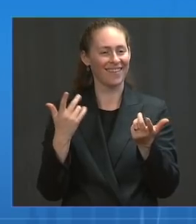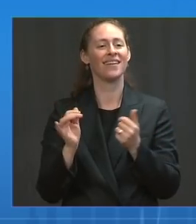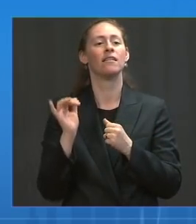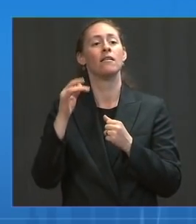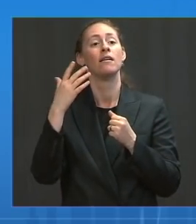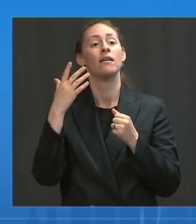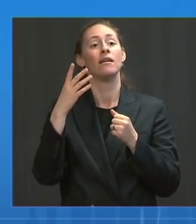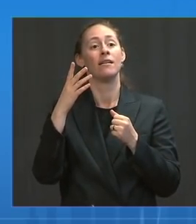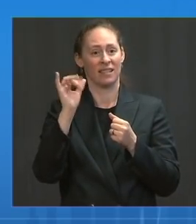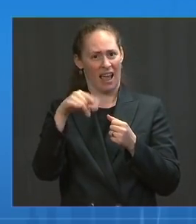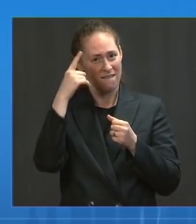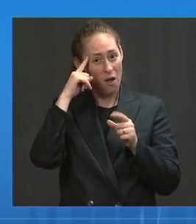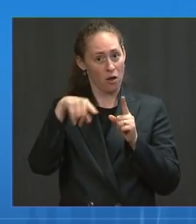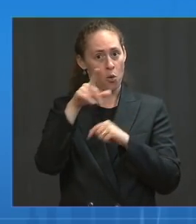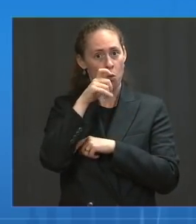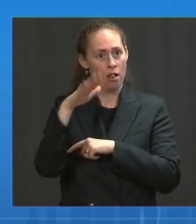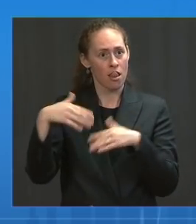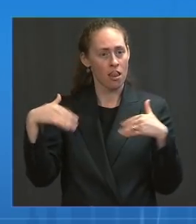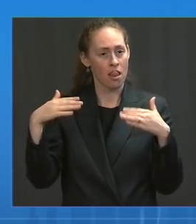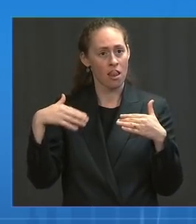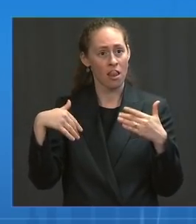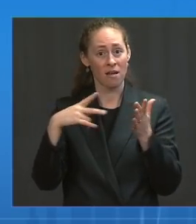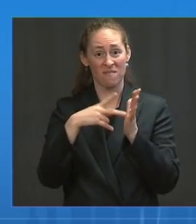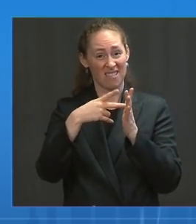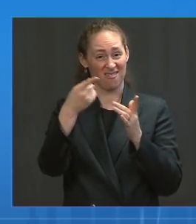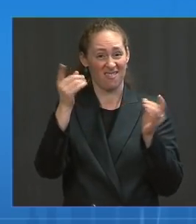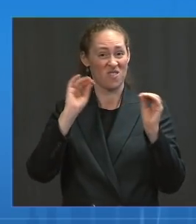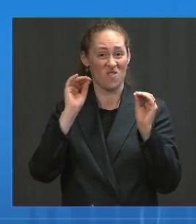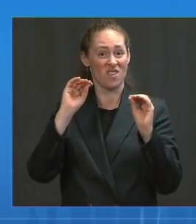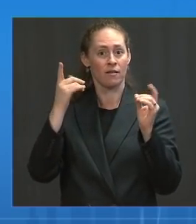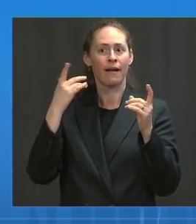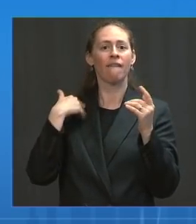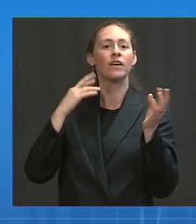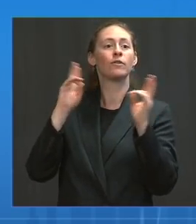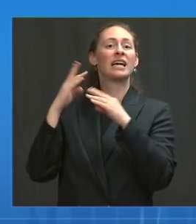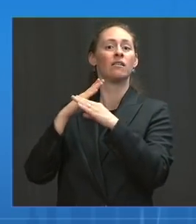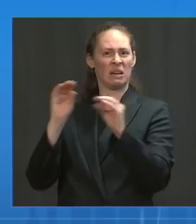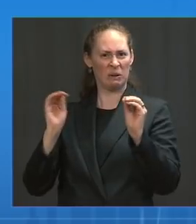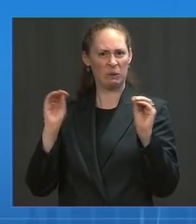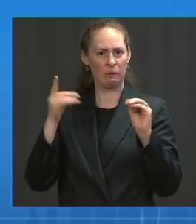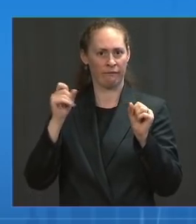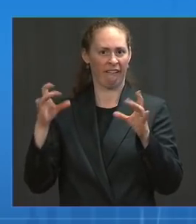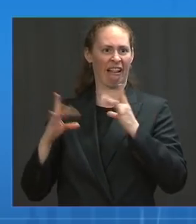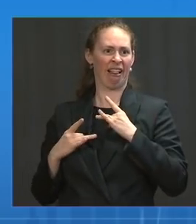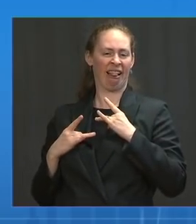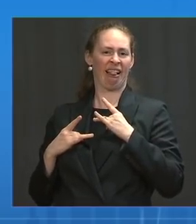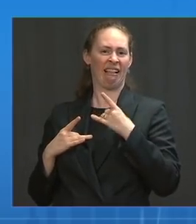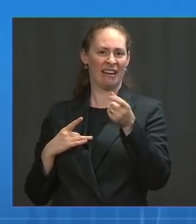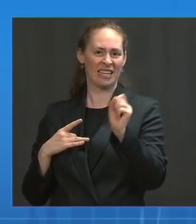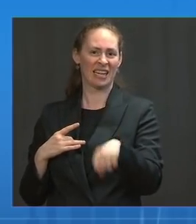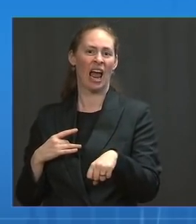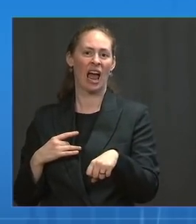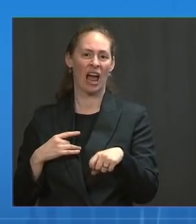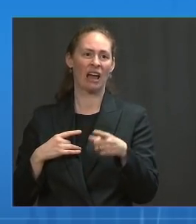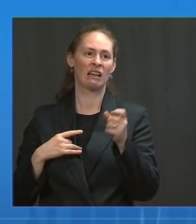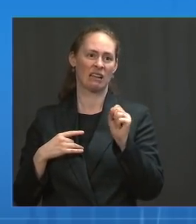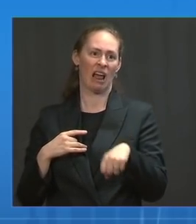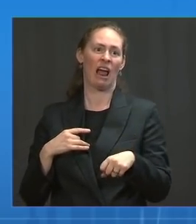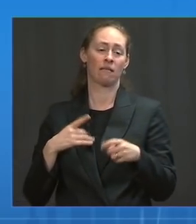you're definitively not protected from disease that is around you and in those situations, we would absolutely suggest continuing to wear a mask.